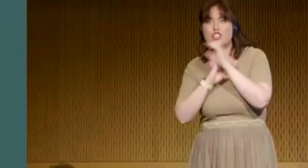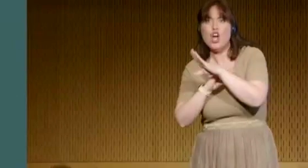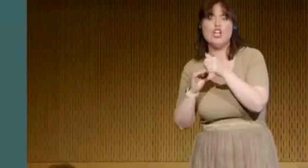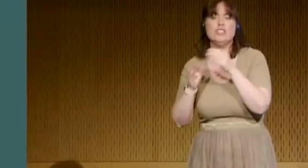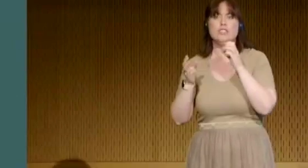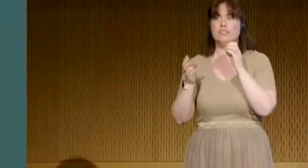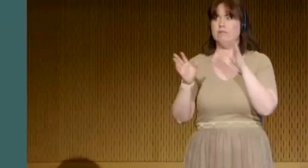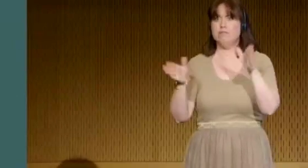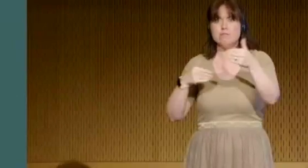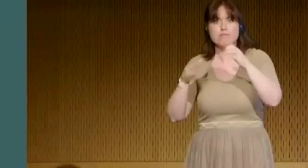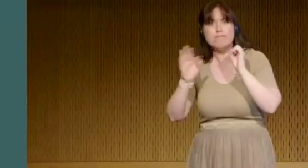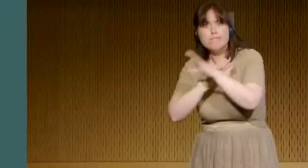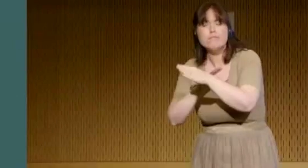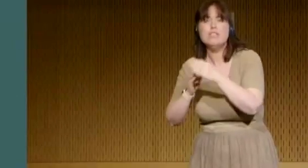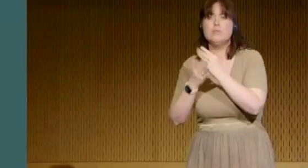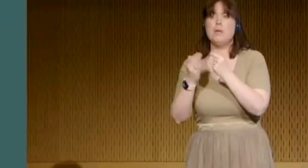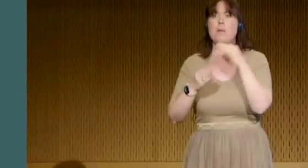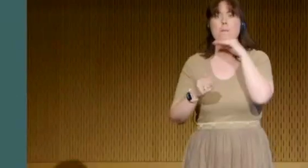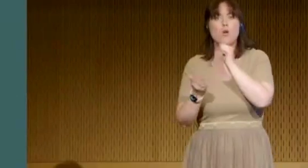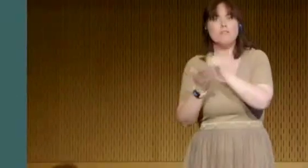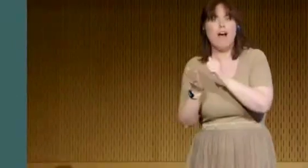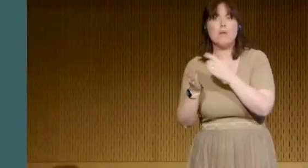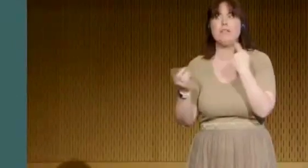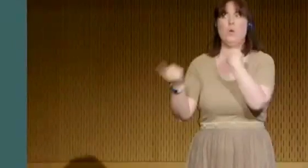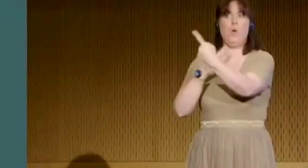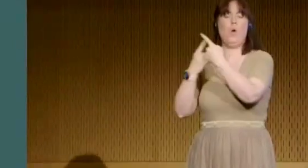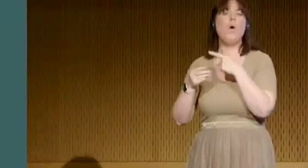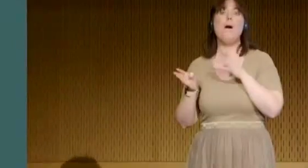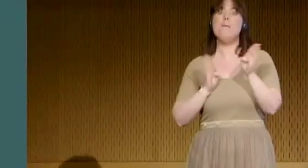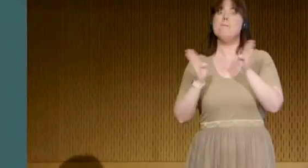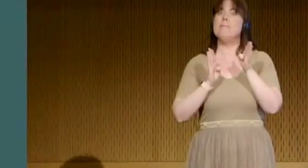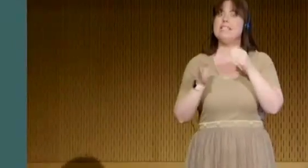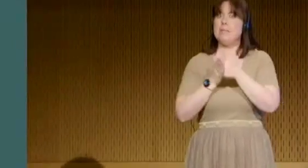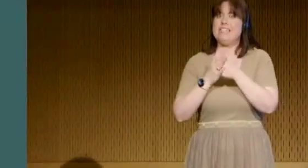back and forth. Sometimes important documents are needed. So that was one that really resonated